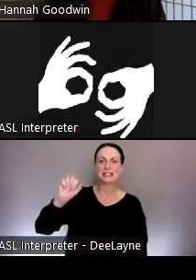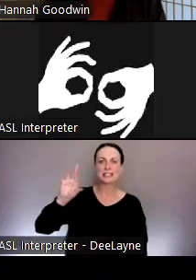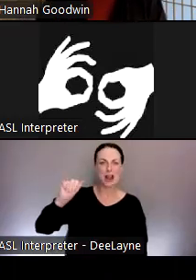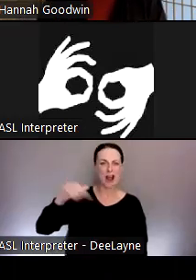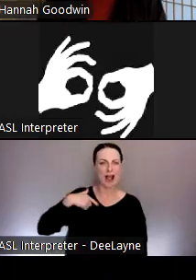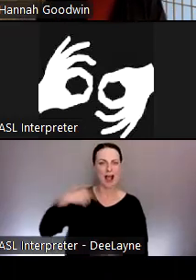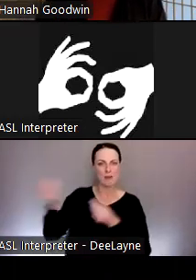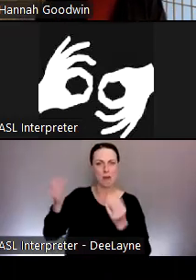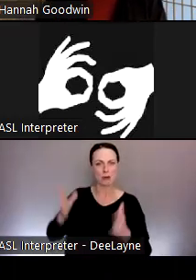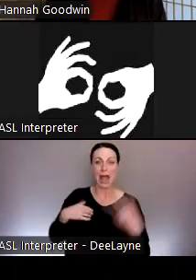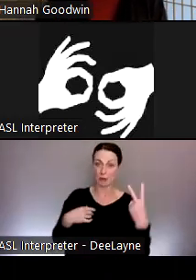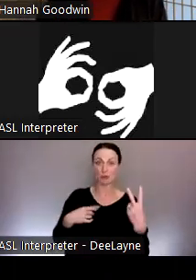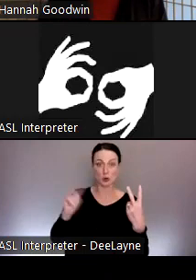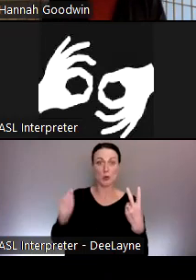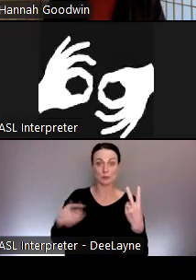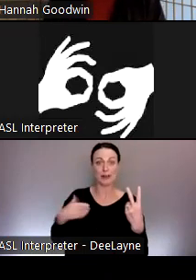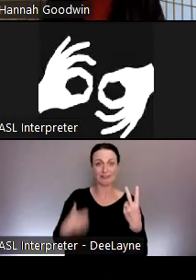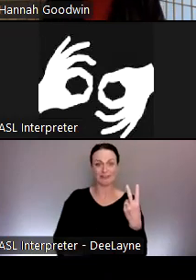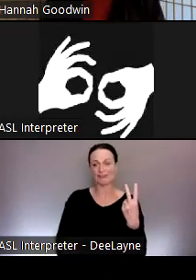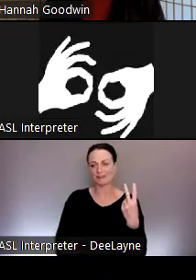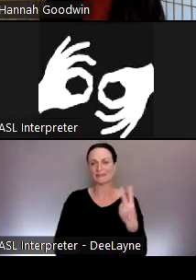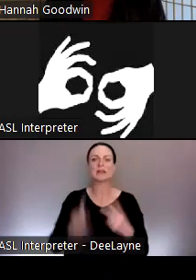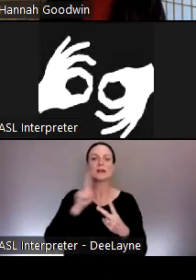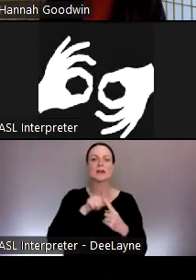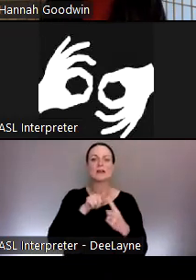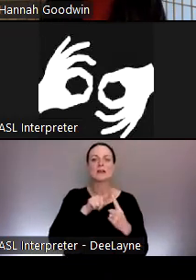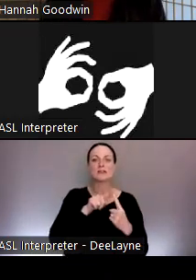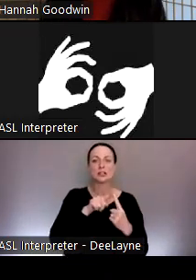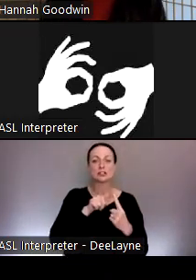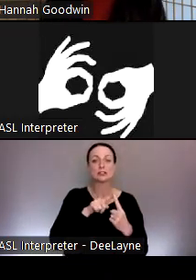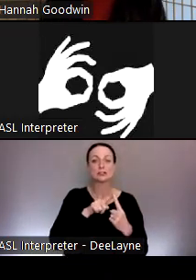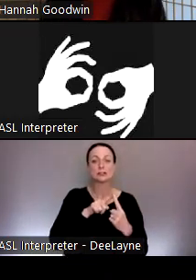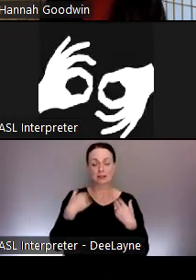We do have two questions. The first is, is there a preference